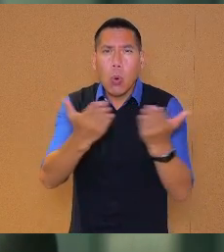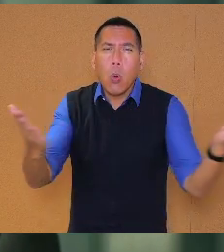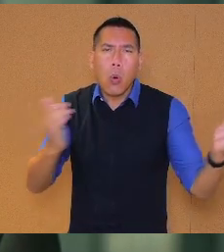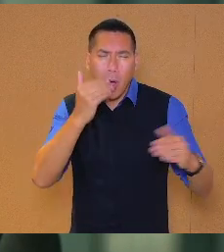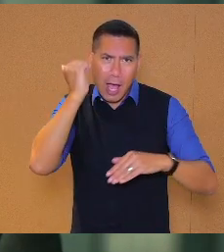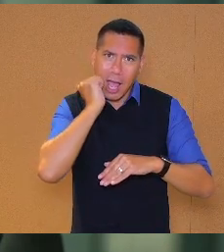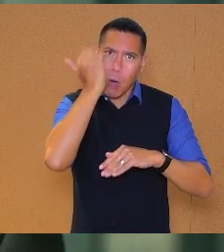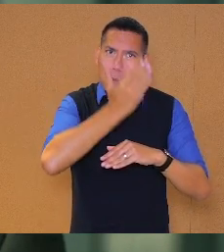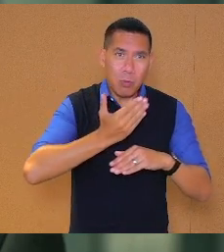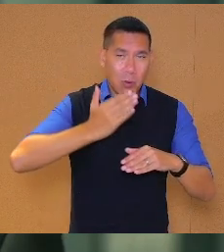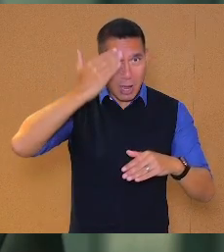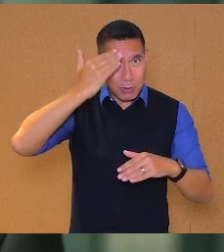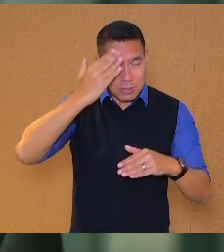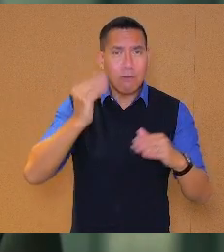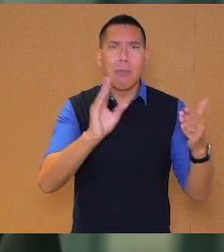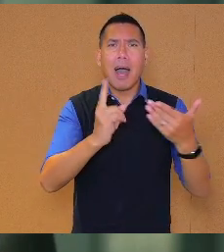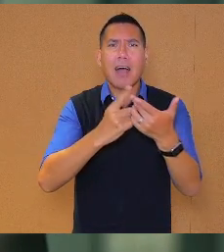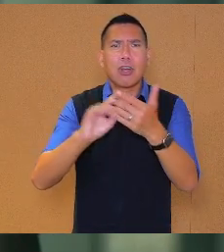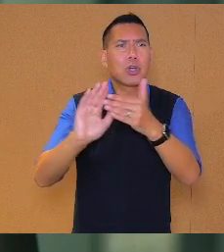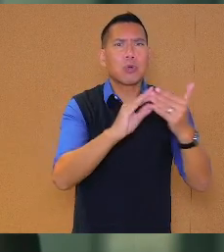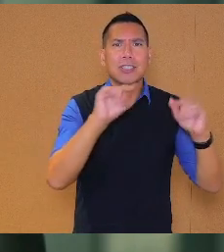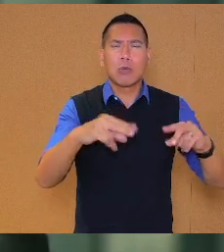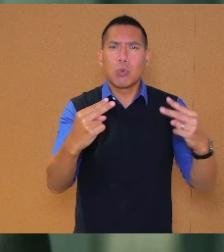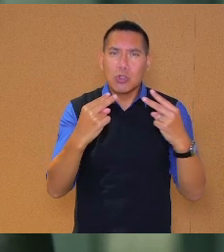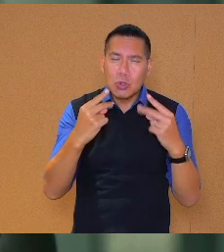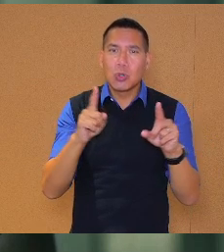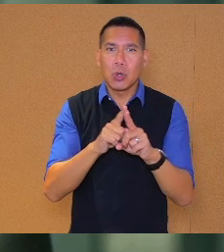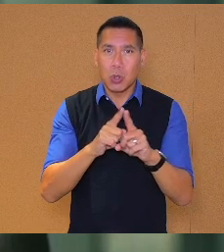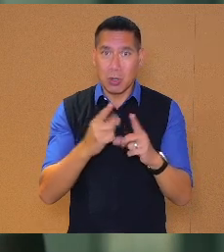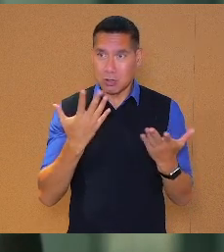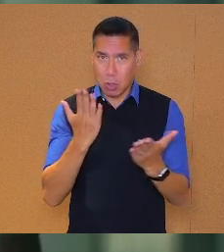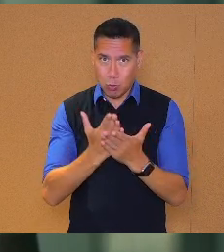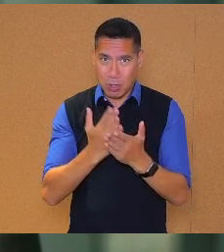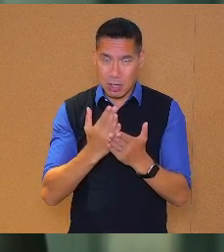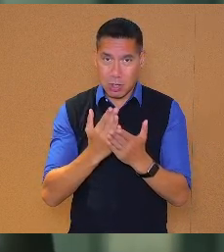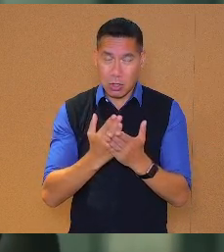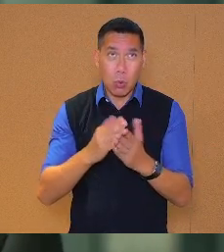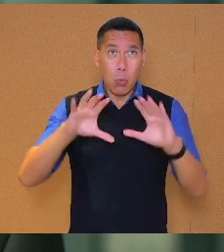people of the Kulin Nation and I pay my respects to the Elders past and present and to all Elders from other communities who may be here today. Representatives of the world's longest continuing culture. Welcome to the 2021 Victorian